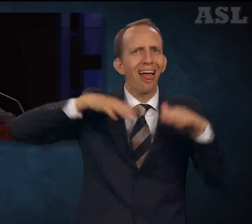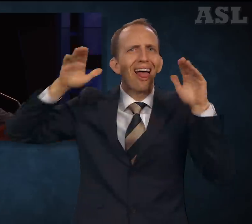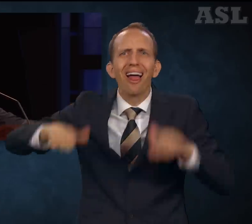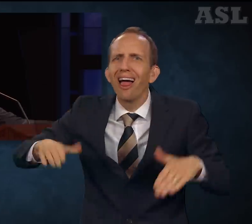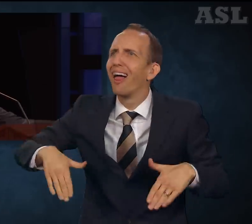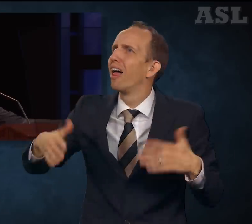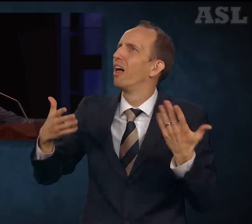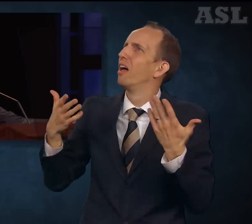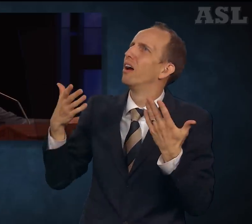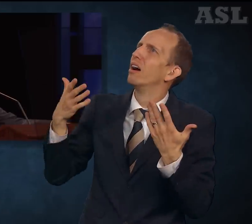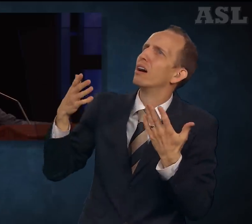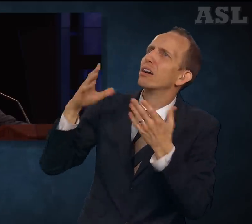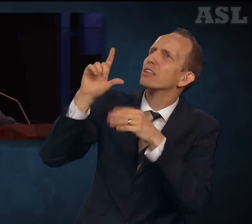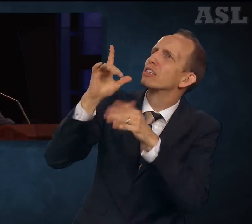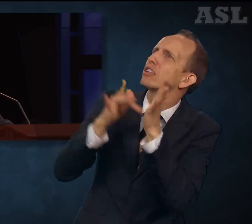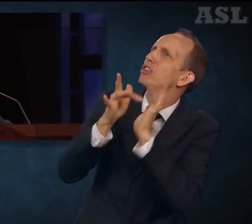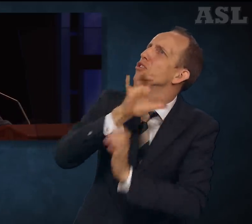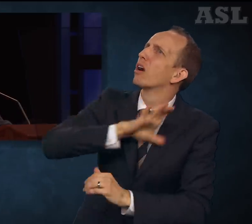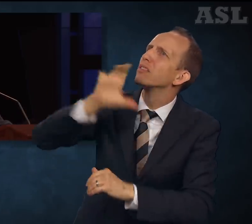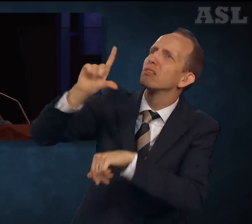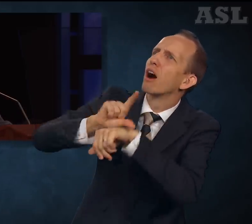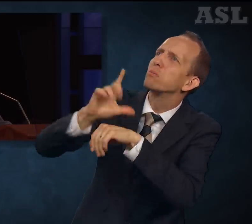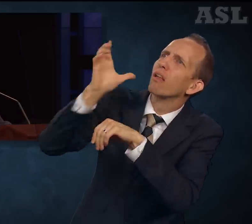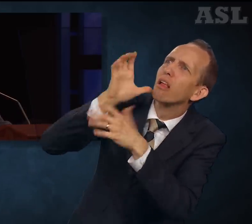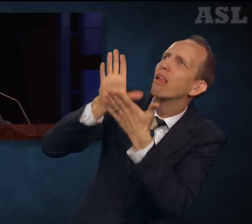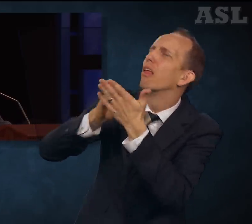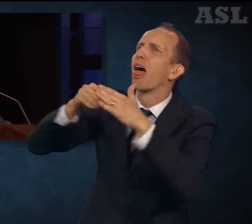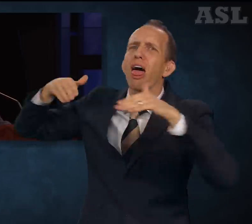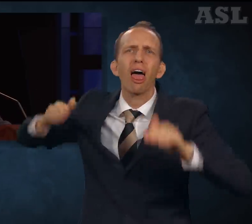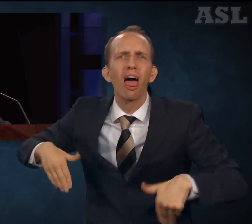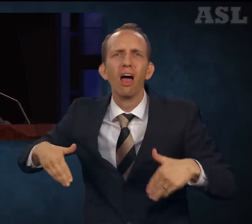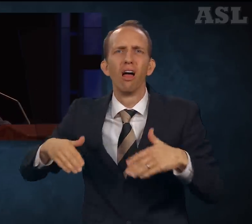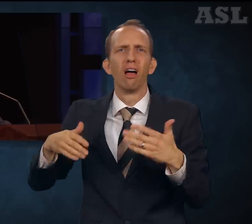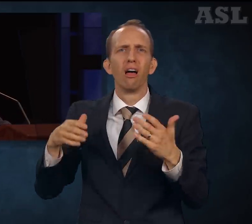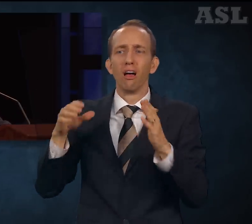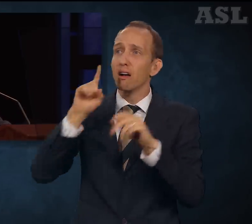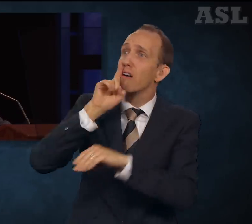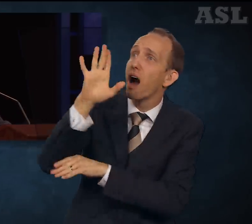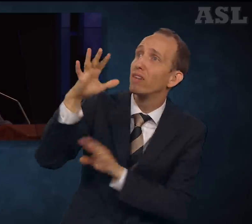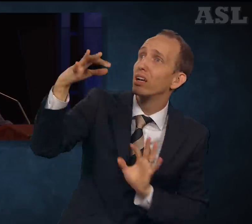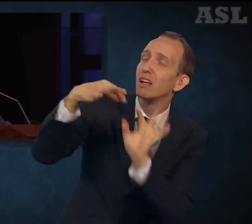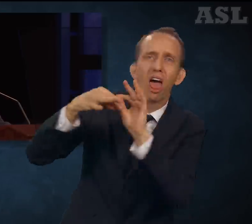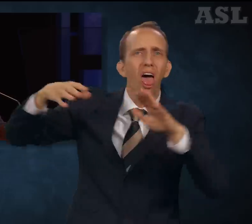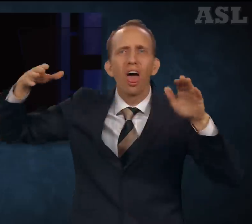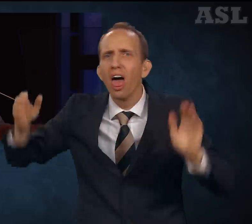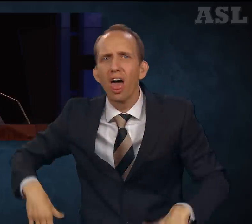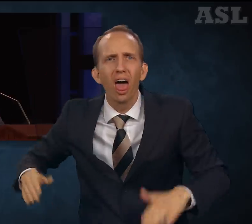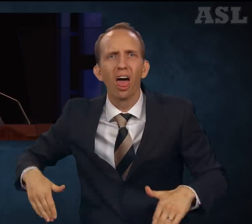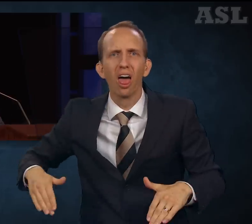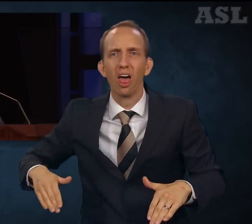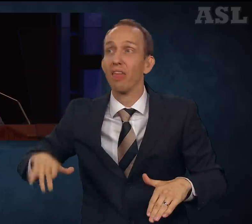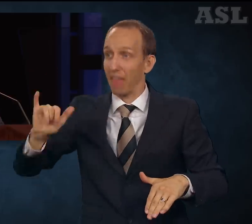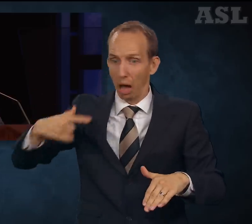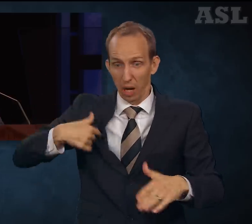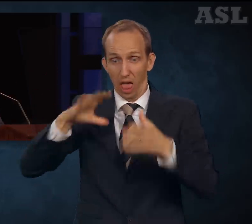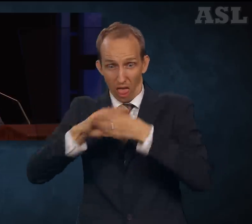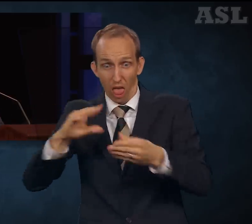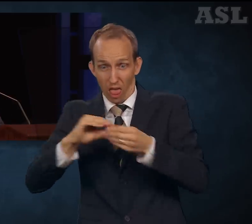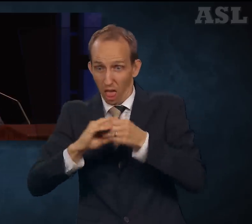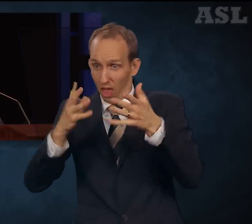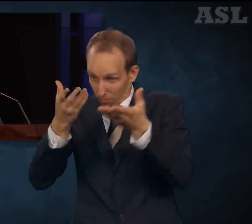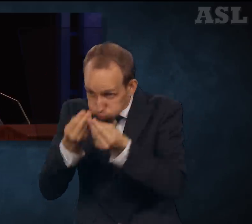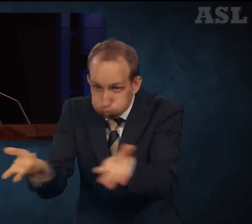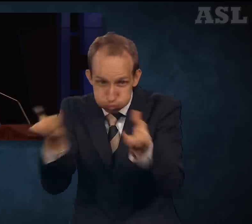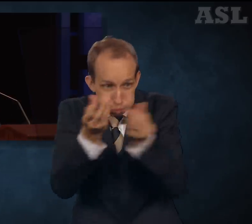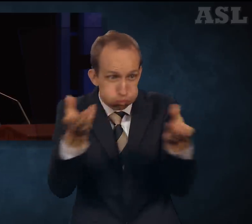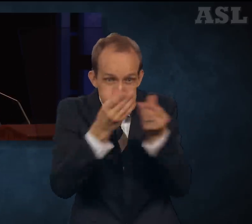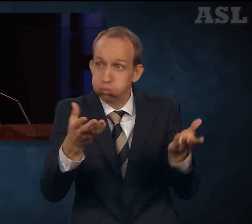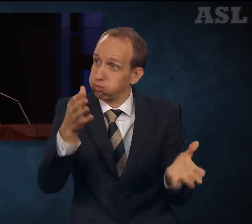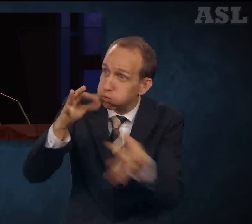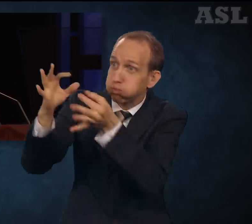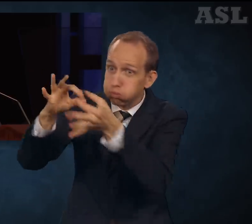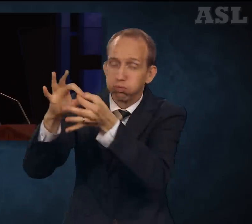GOD'S CHILDREN ON BOTH SIDES